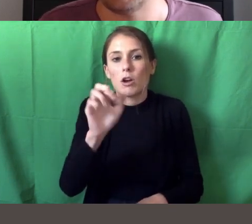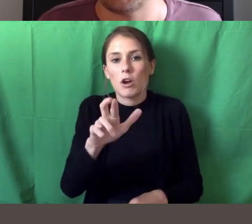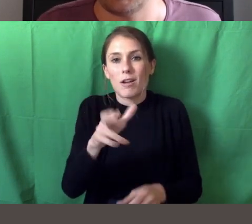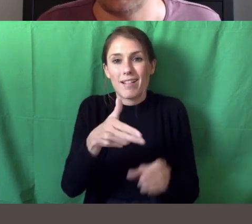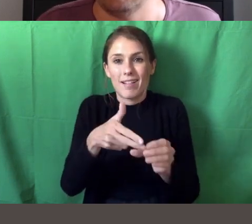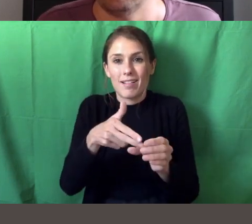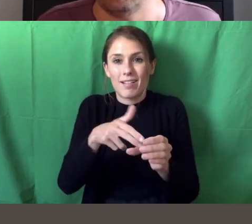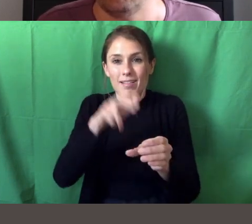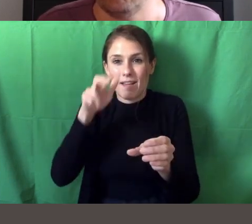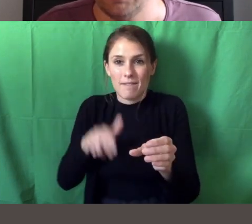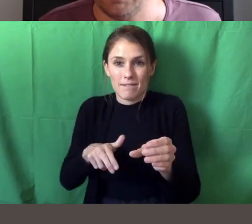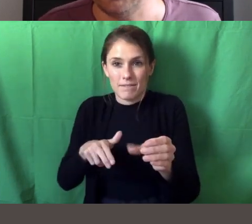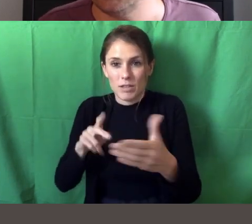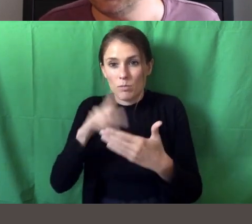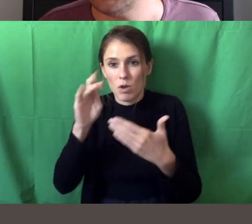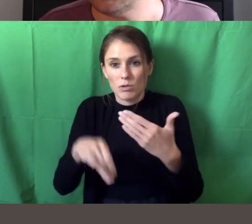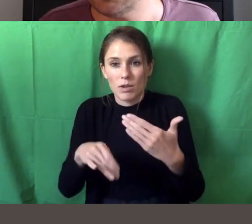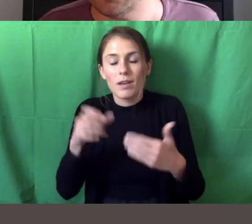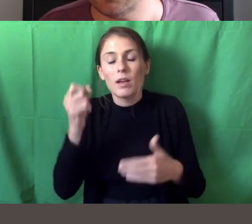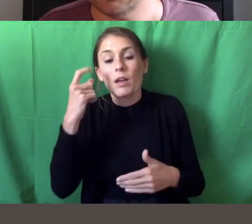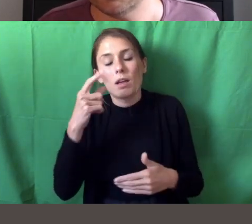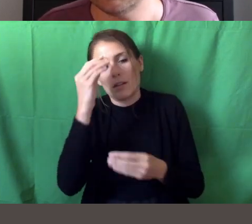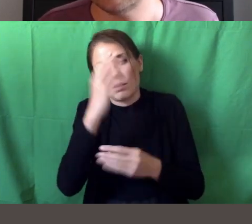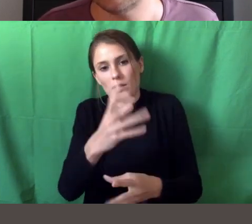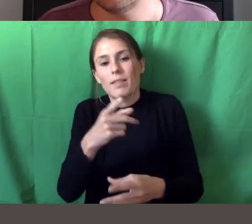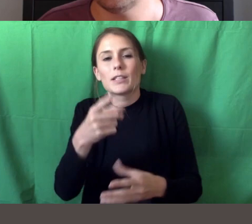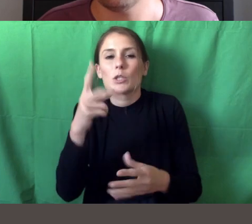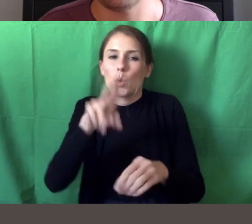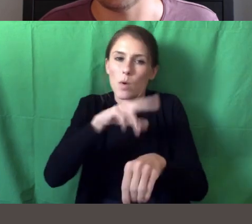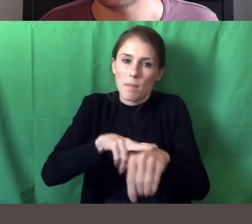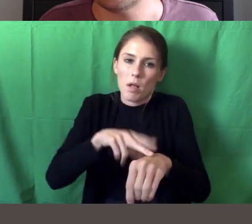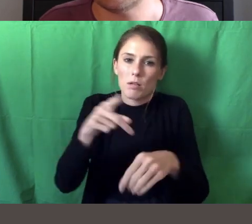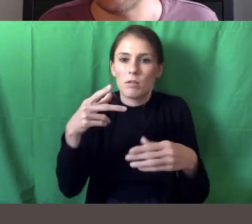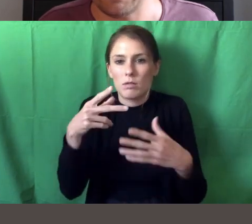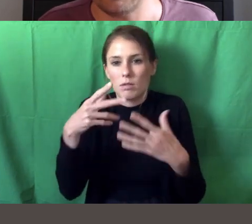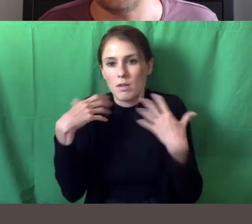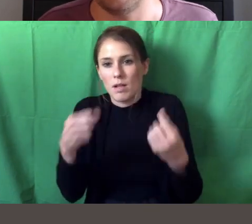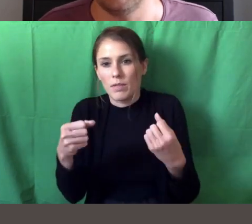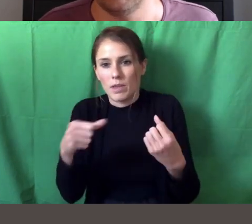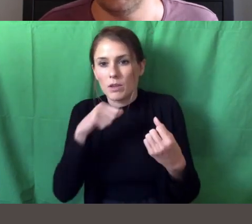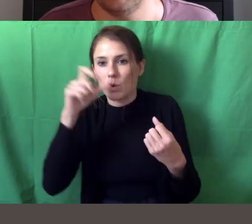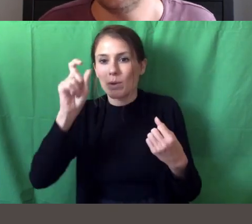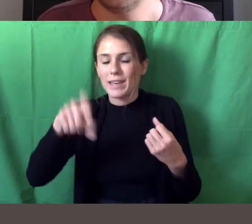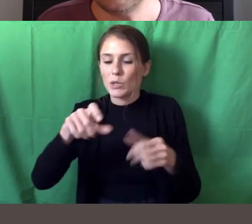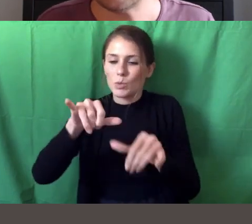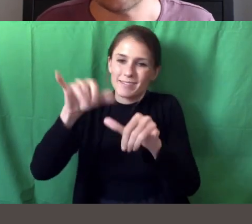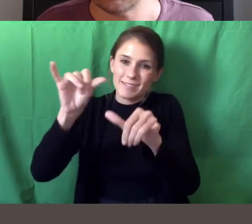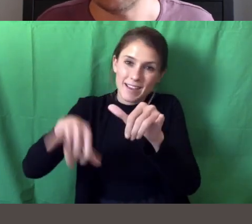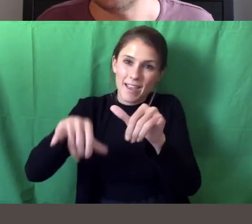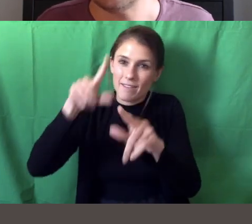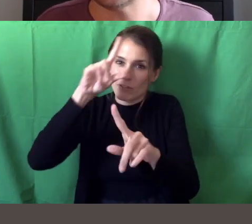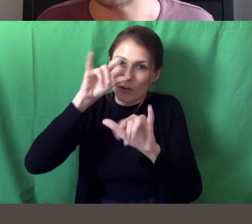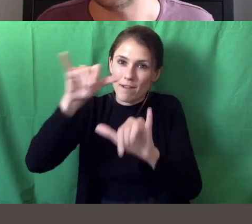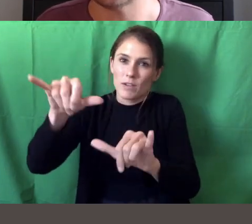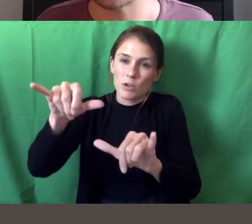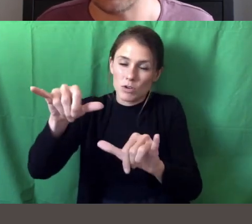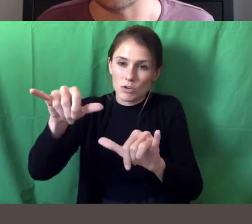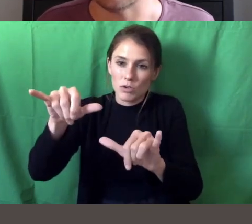after that, Holger left the project. And you need to know this is normal. This is healthy.